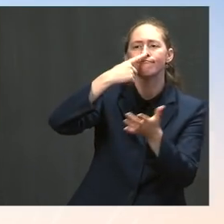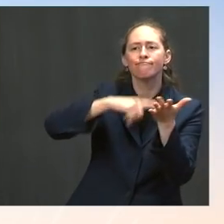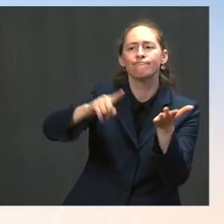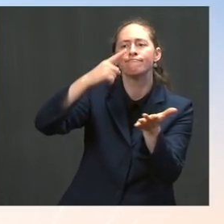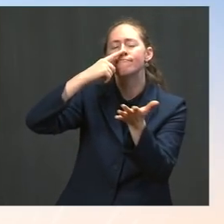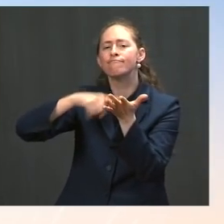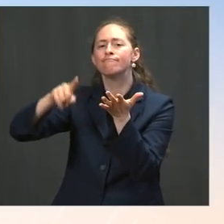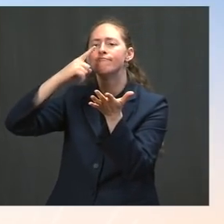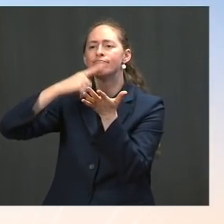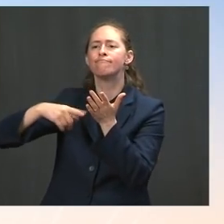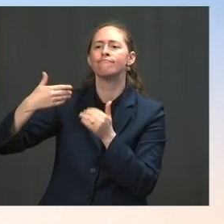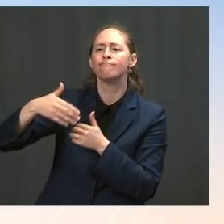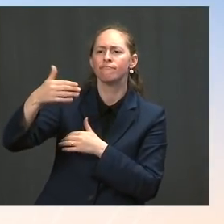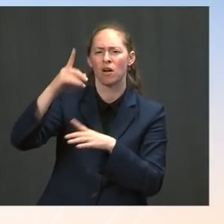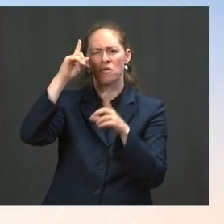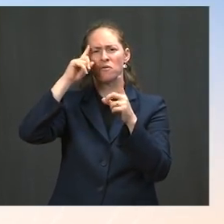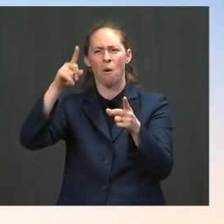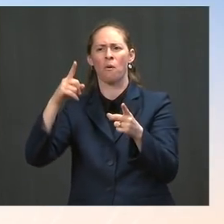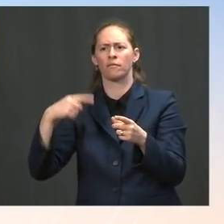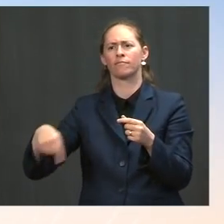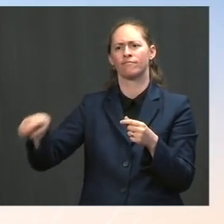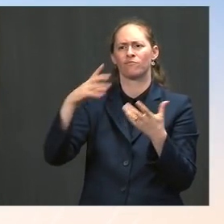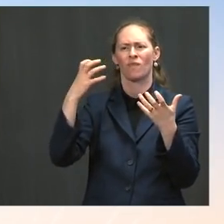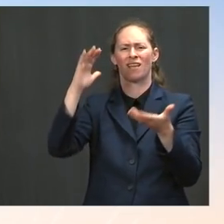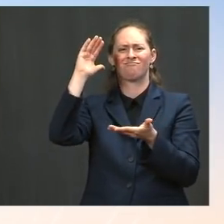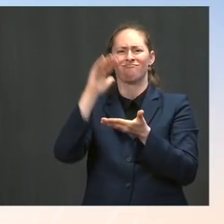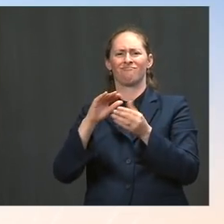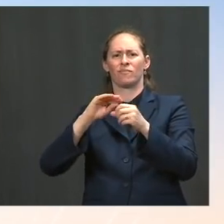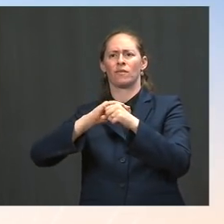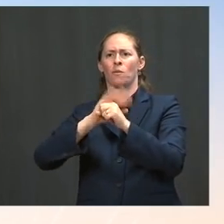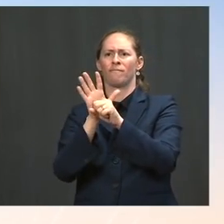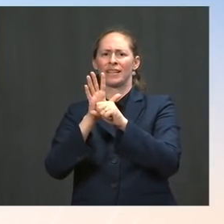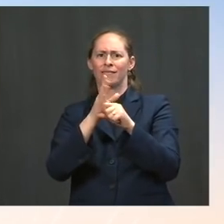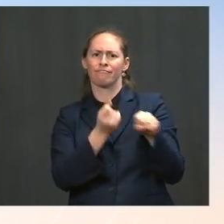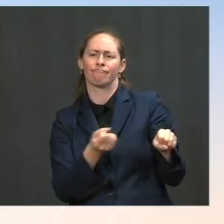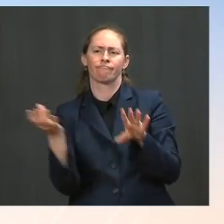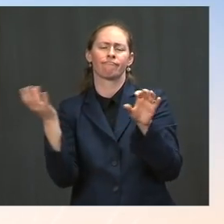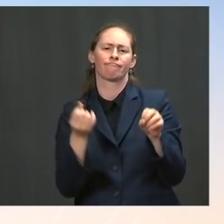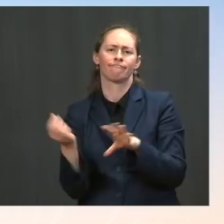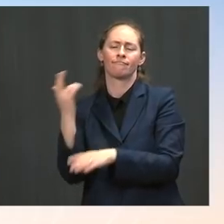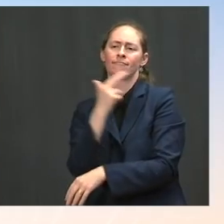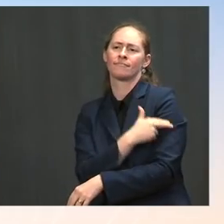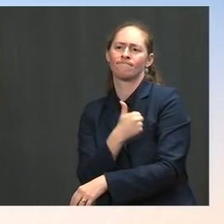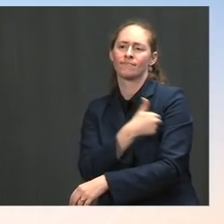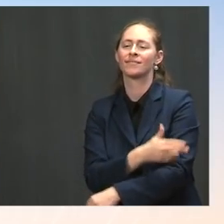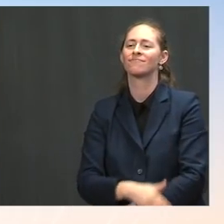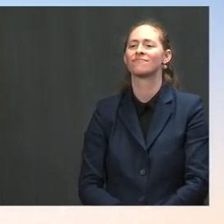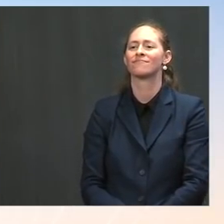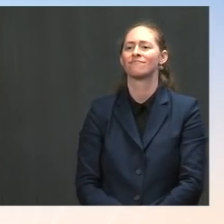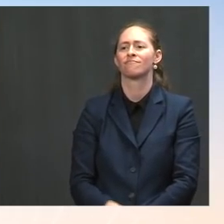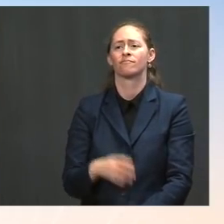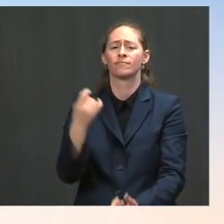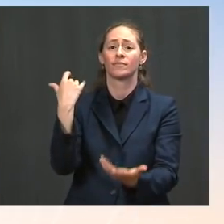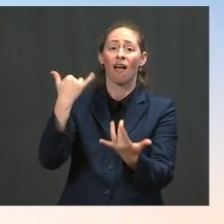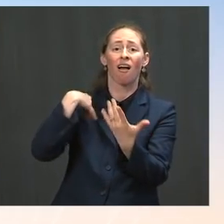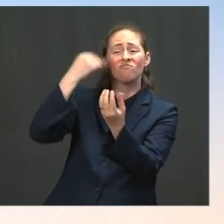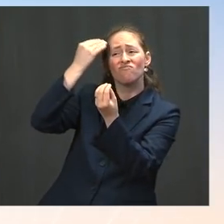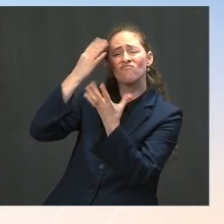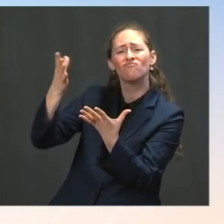And, of course, we wish our colleague a speedy recovery. In terms of a meeting, there has not been a meeting planned and there hasn't been change to that,